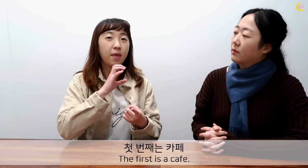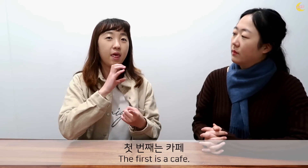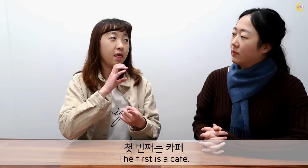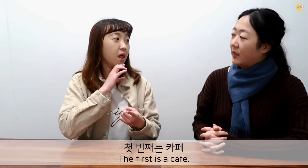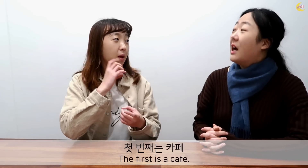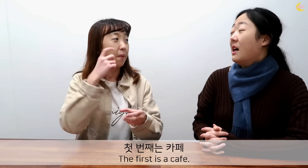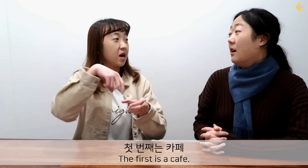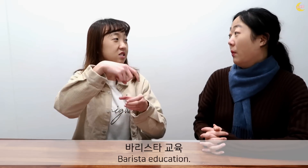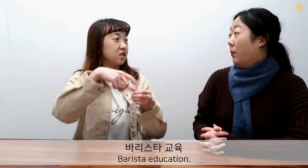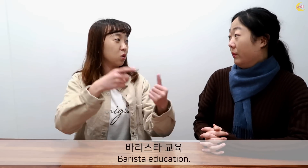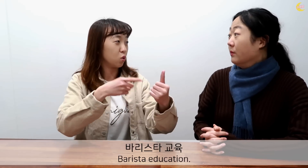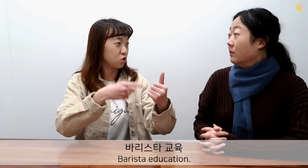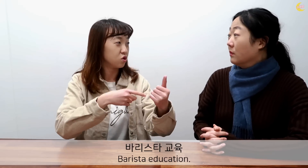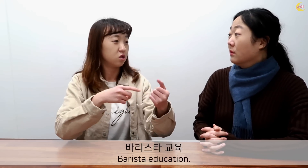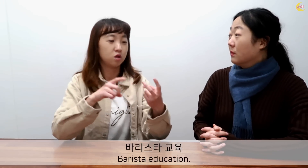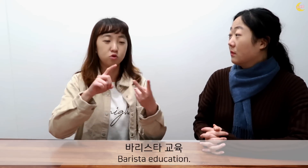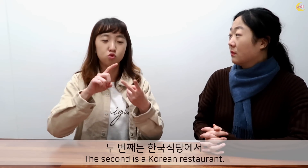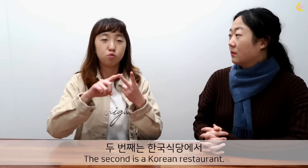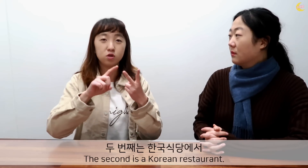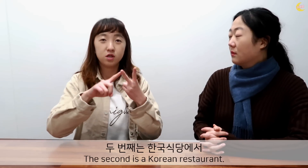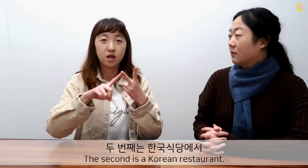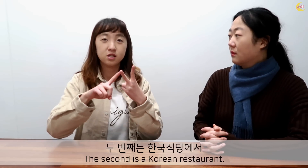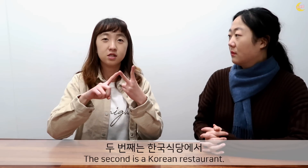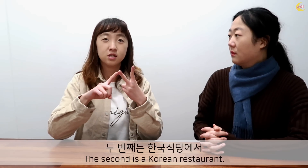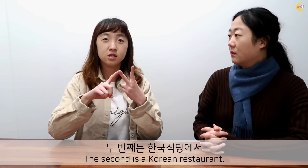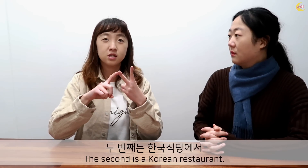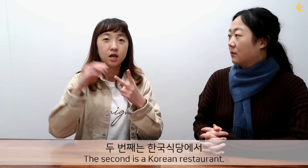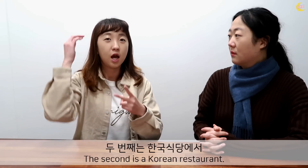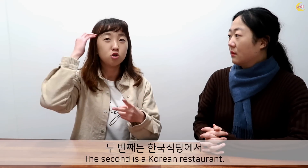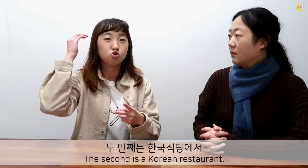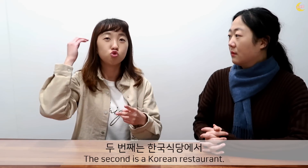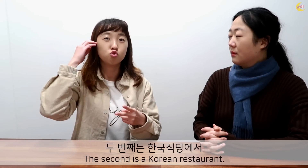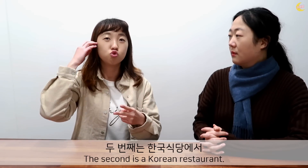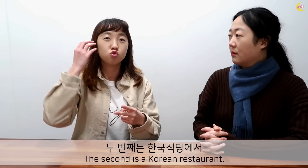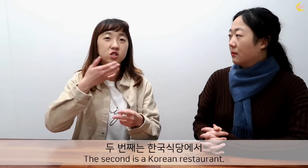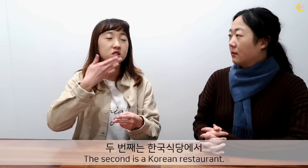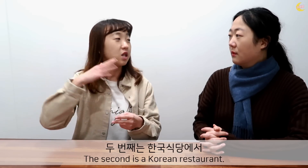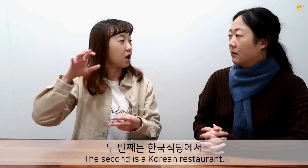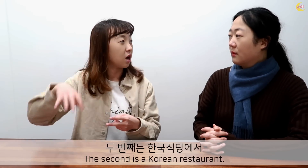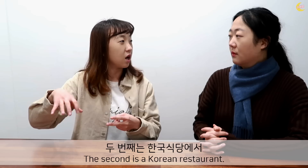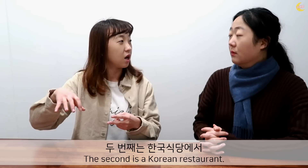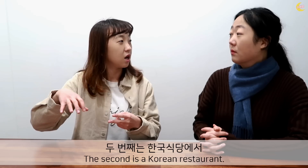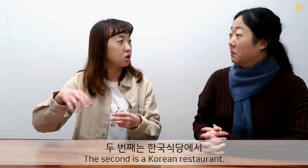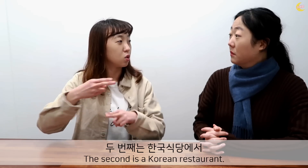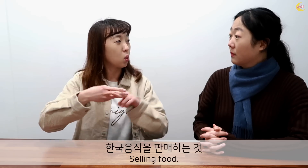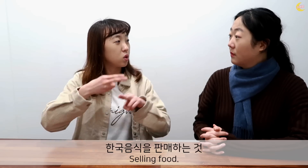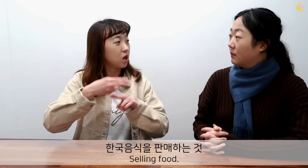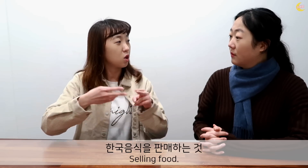The first is a cafe. Barista education. The second is a Korean restaurant.